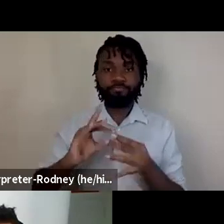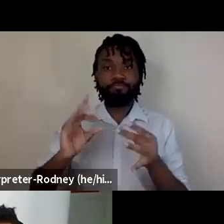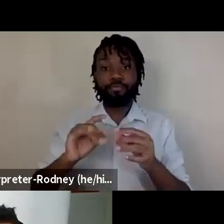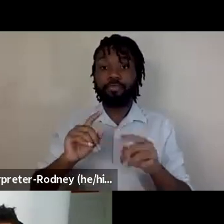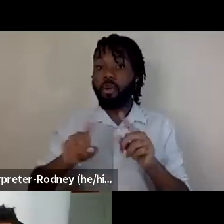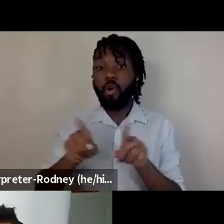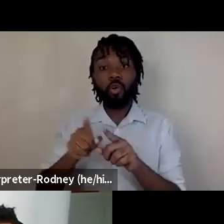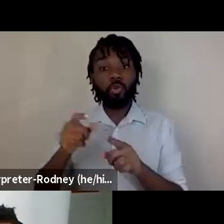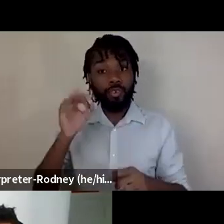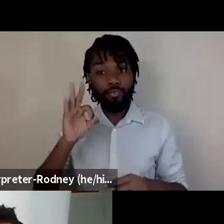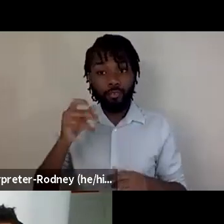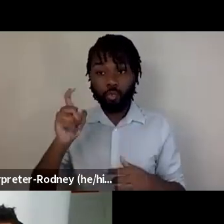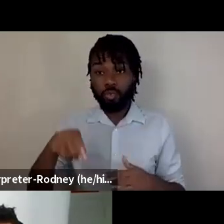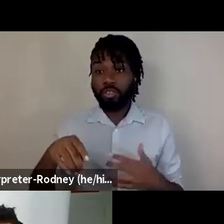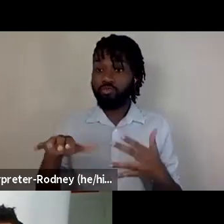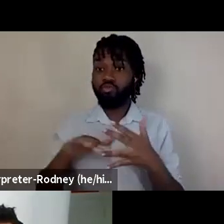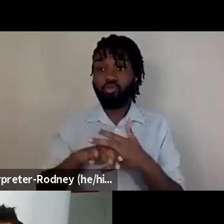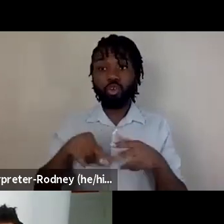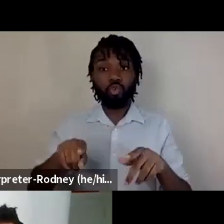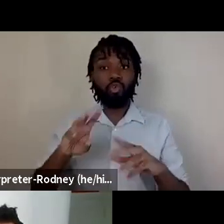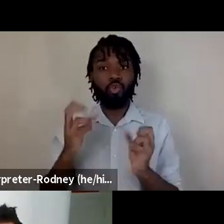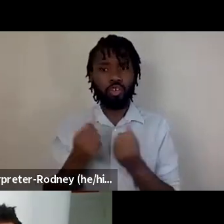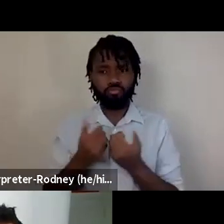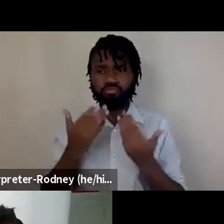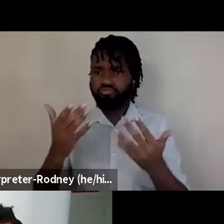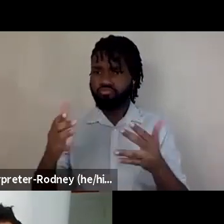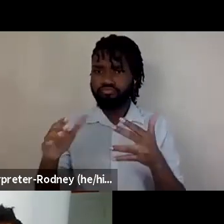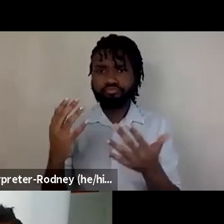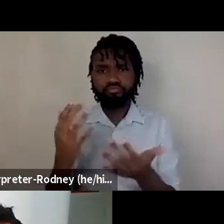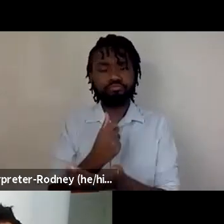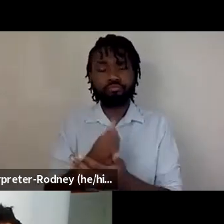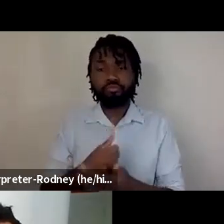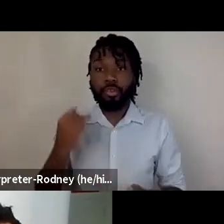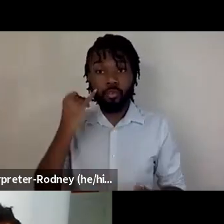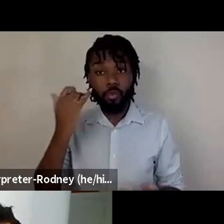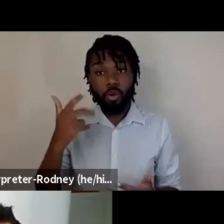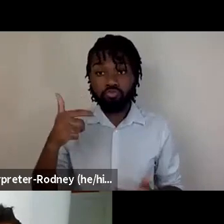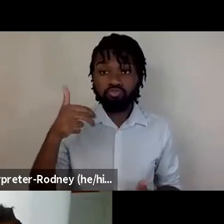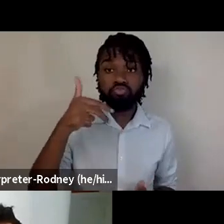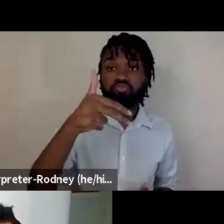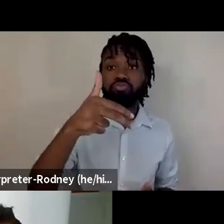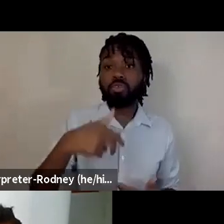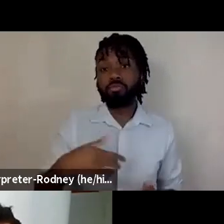please go do it. Please go stretch. Take a walk, drink water, go to the bathroom.